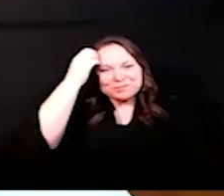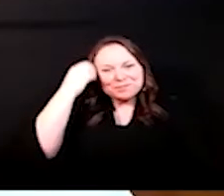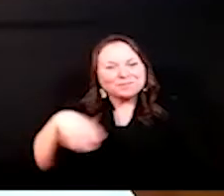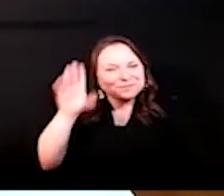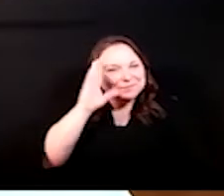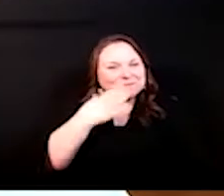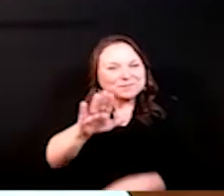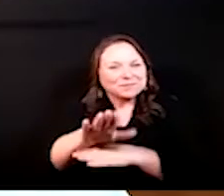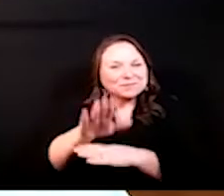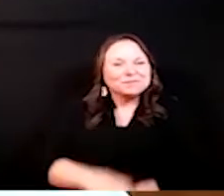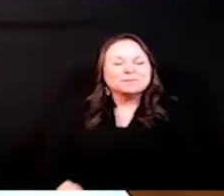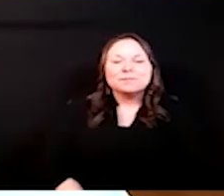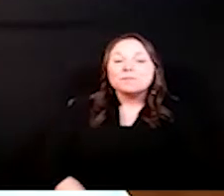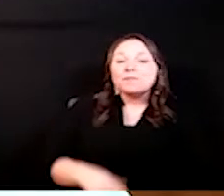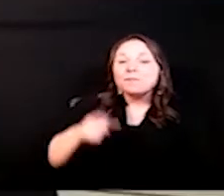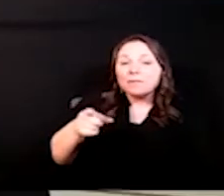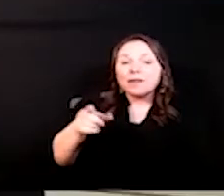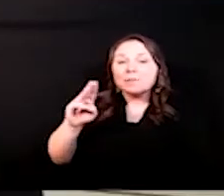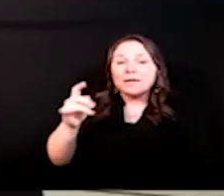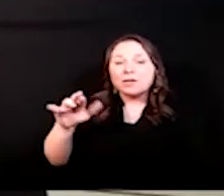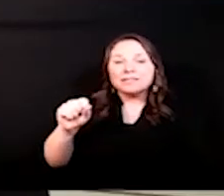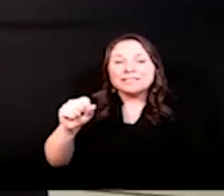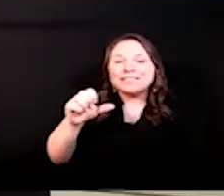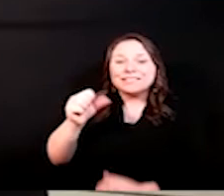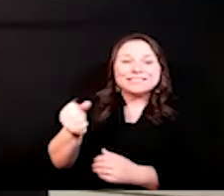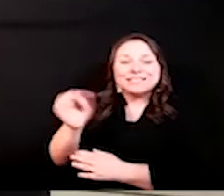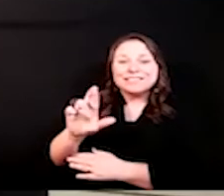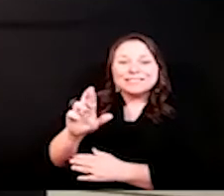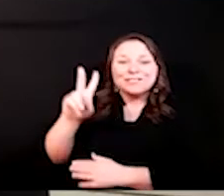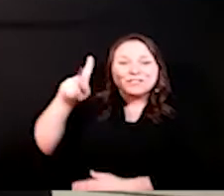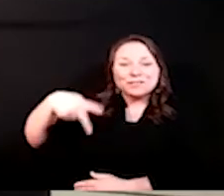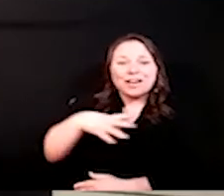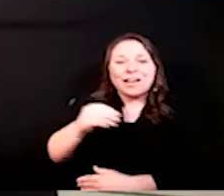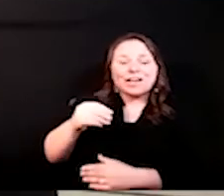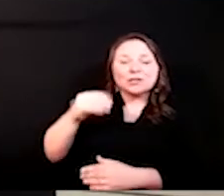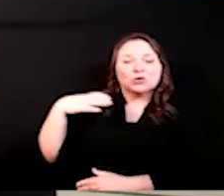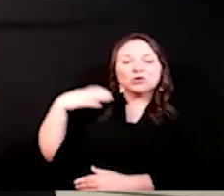DR. RASHAD